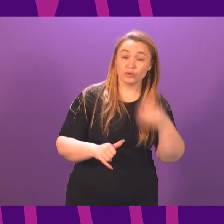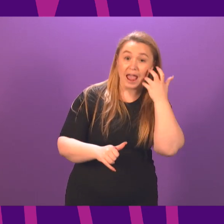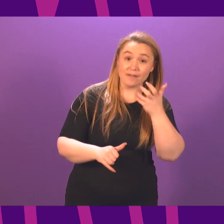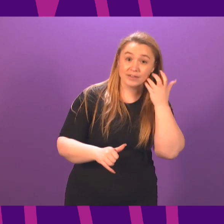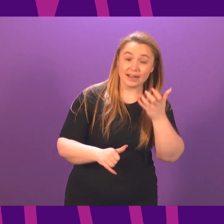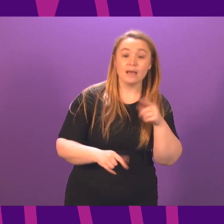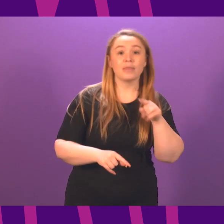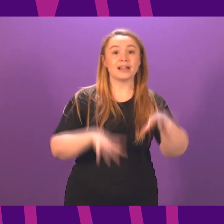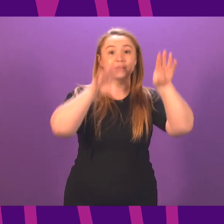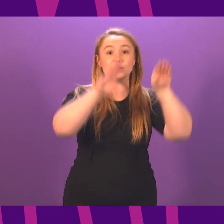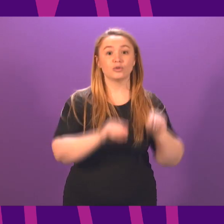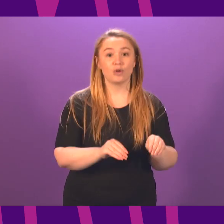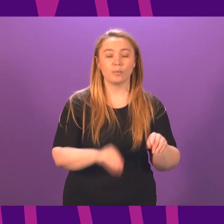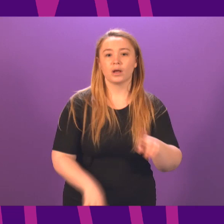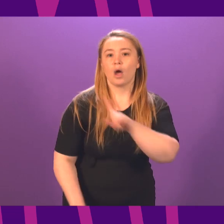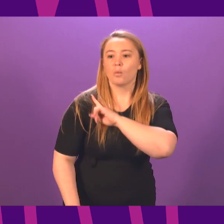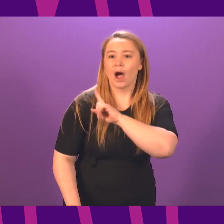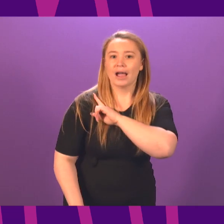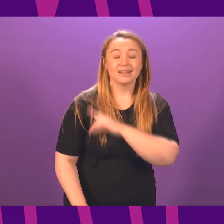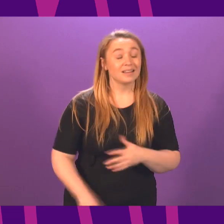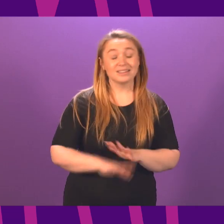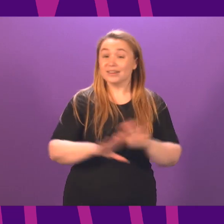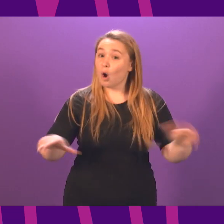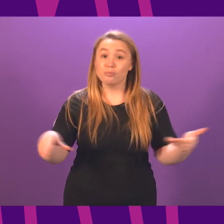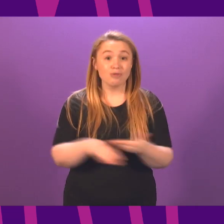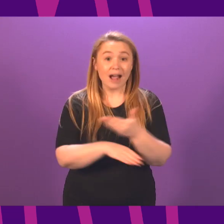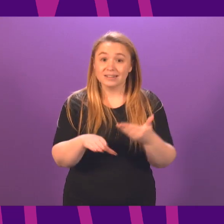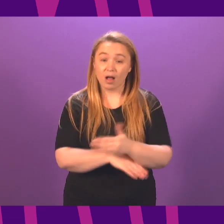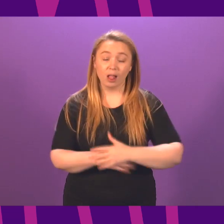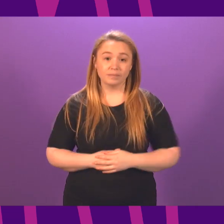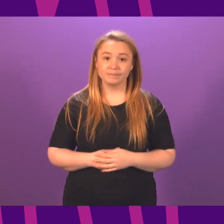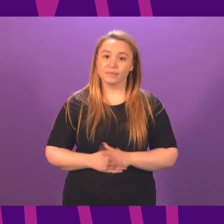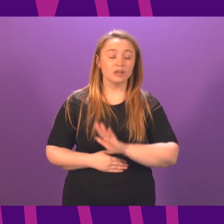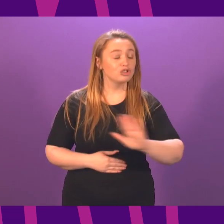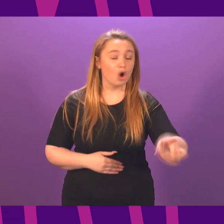paused because it is not practical and it is not sensible to do testing in that way.